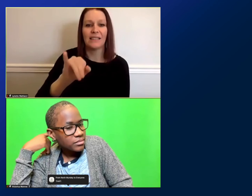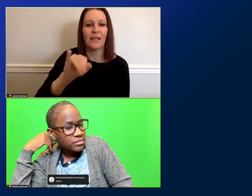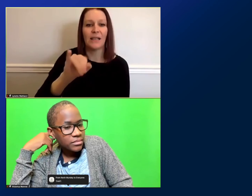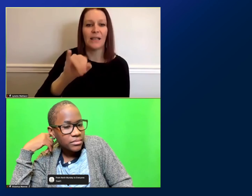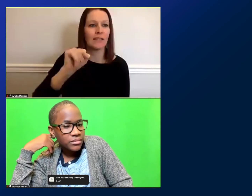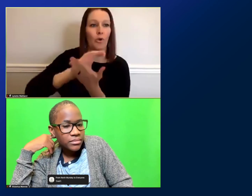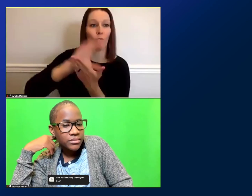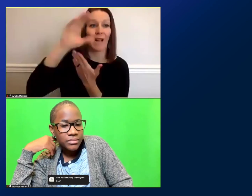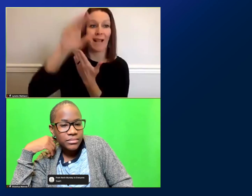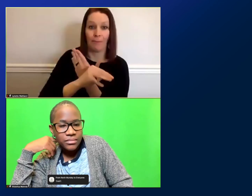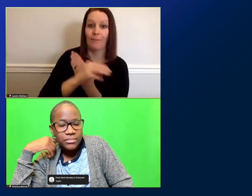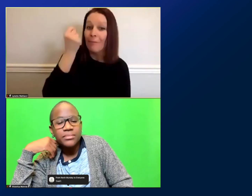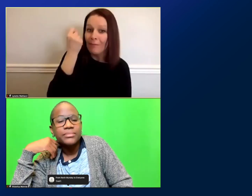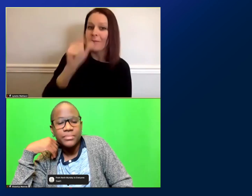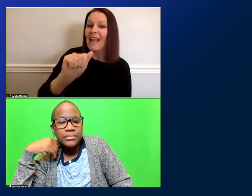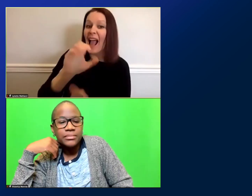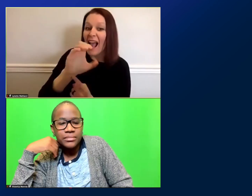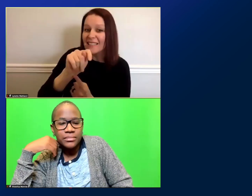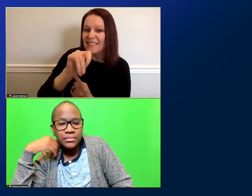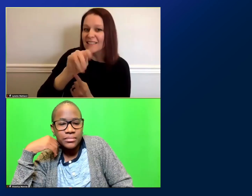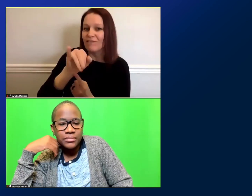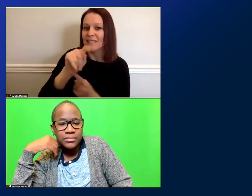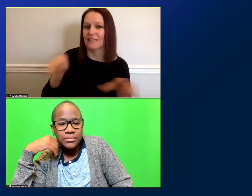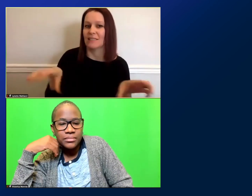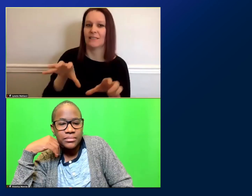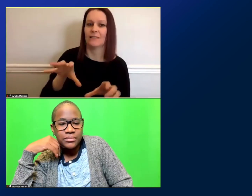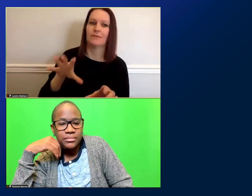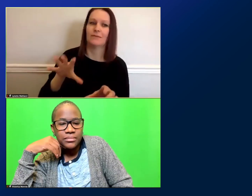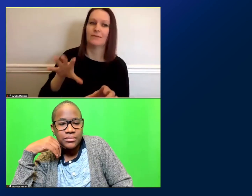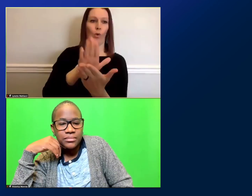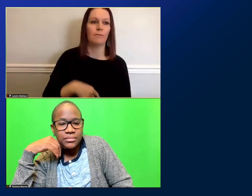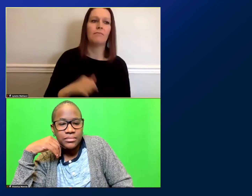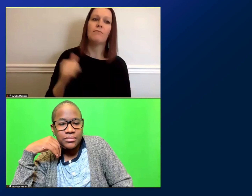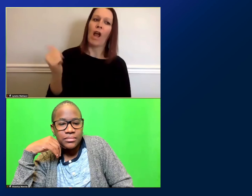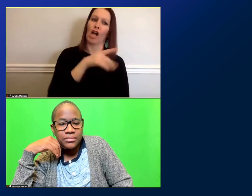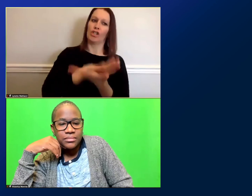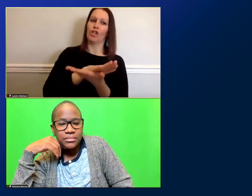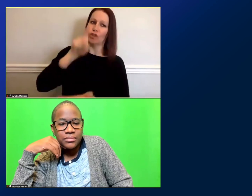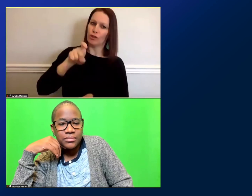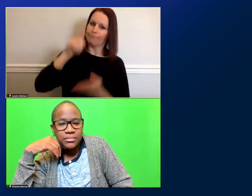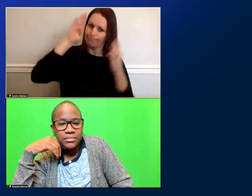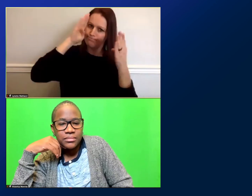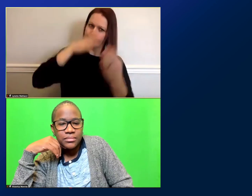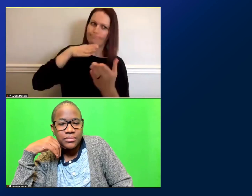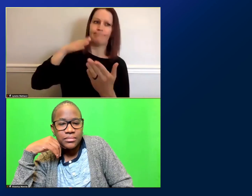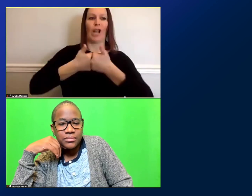these types of anti-bias curriculums that include activism you know should we focus on challenging